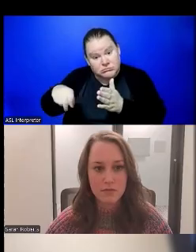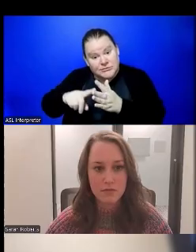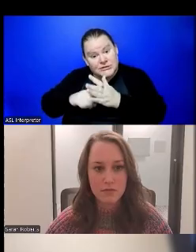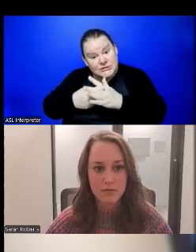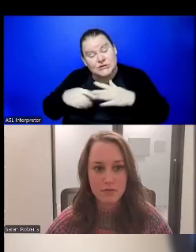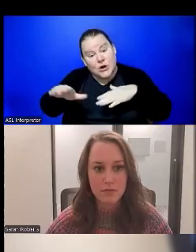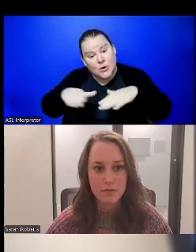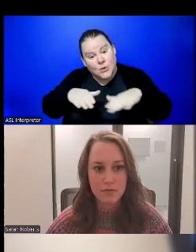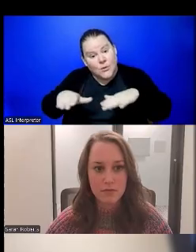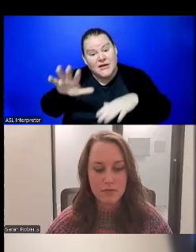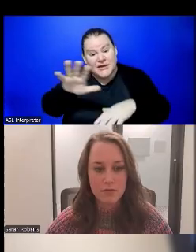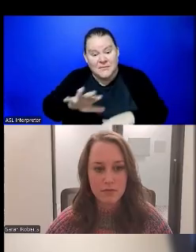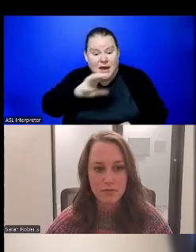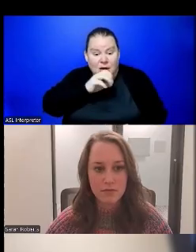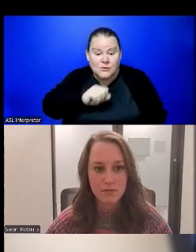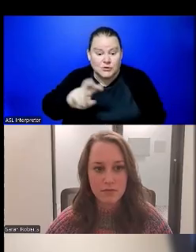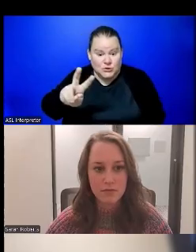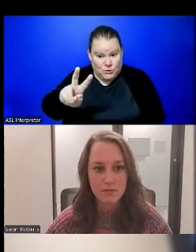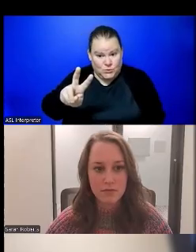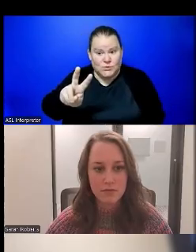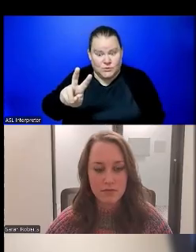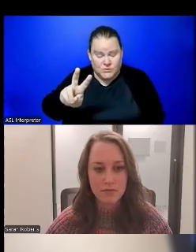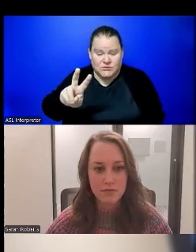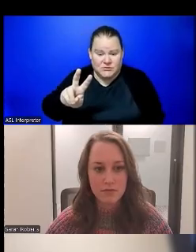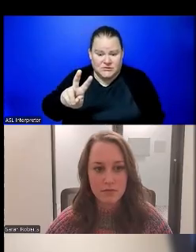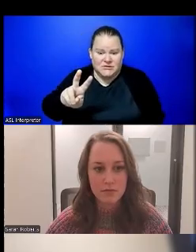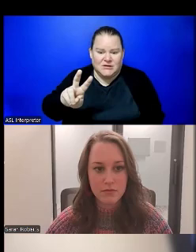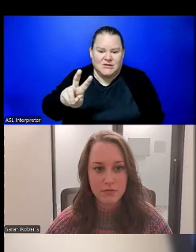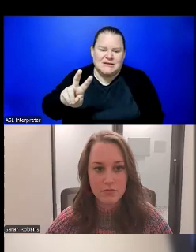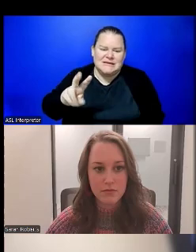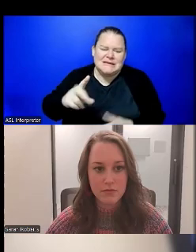age two. Occasionally it's a little before two, but it's